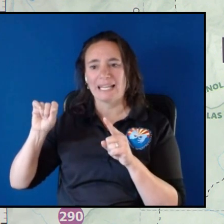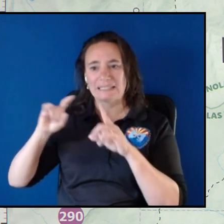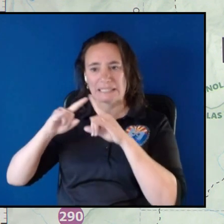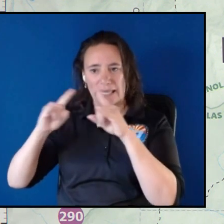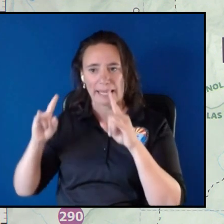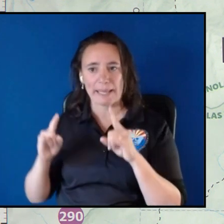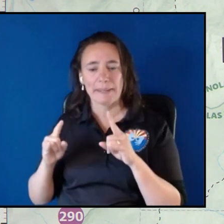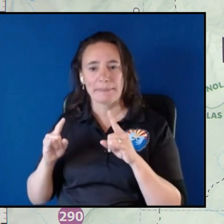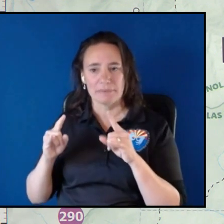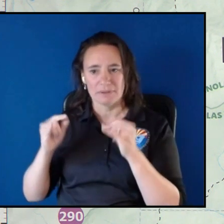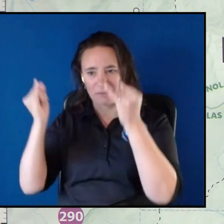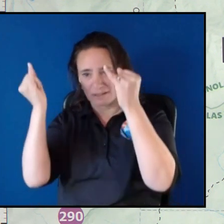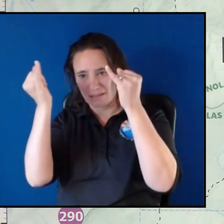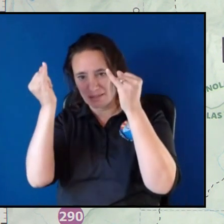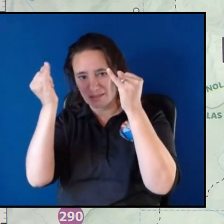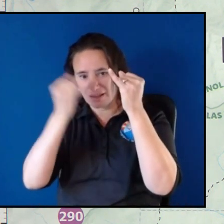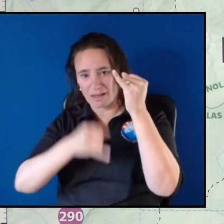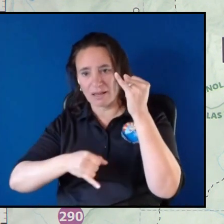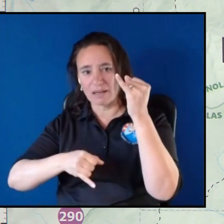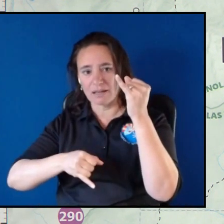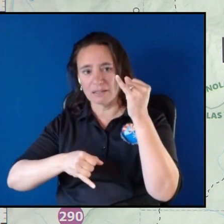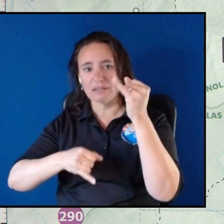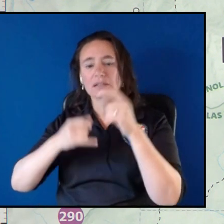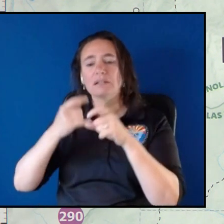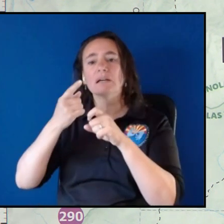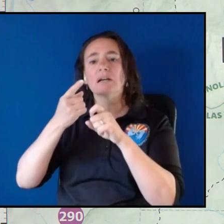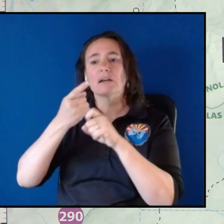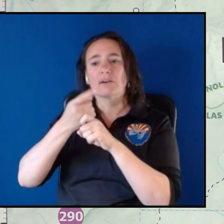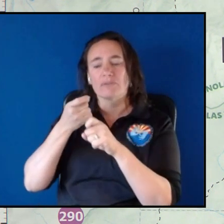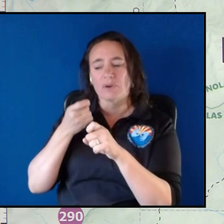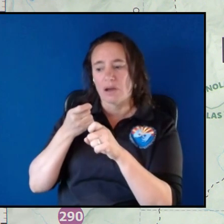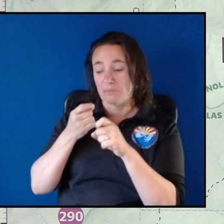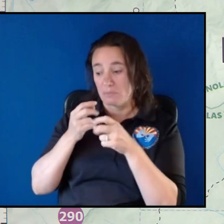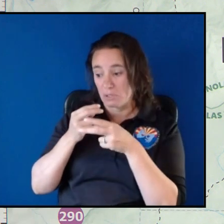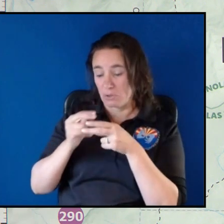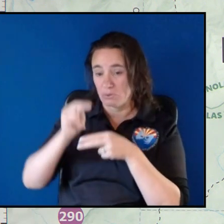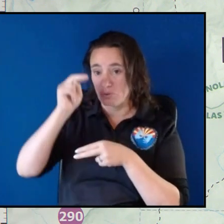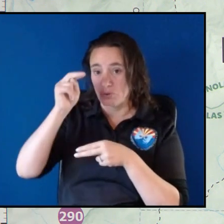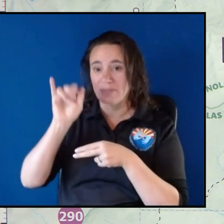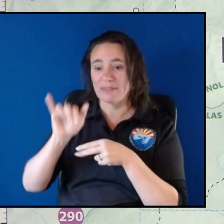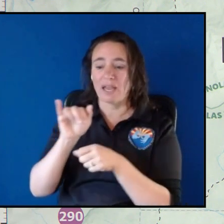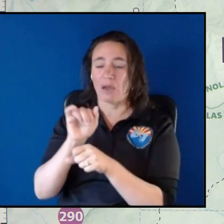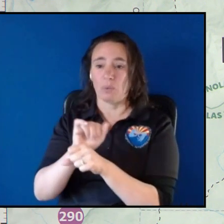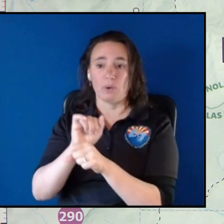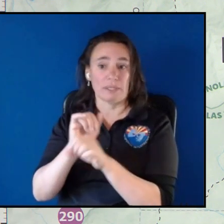progressing to the north to the the divide up there. That work is still ongoing. We're looking for places where we can